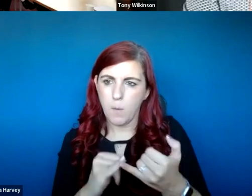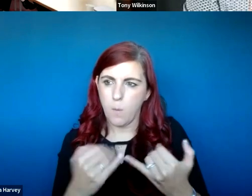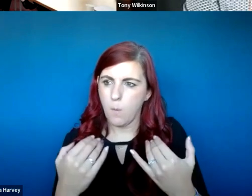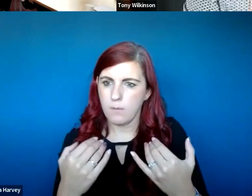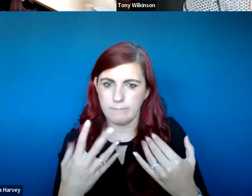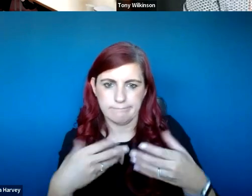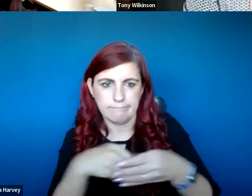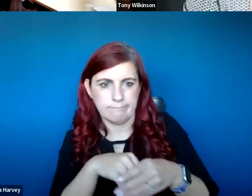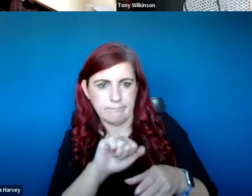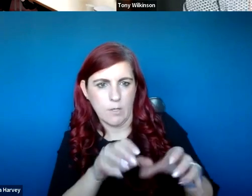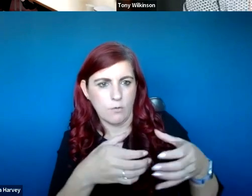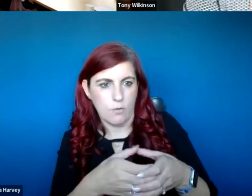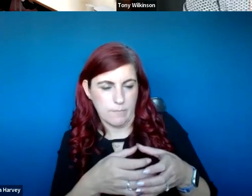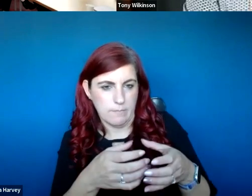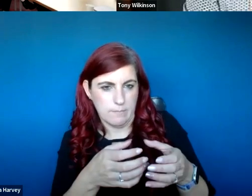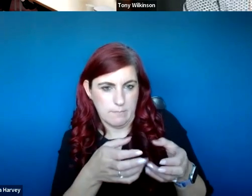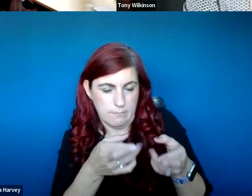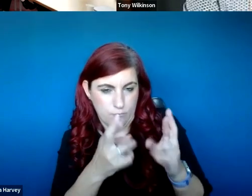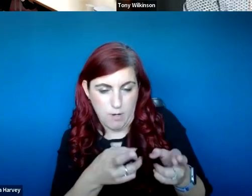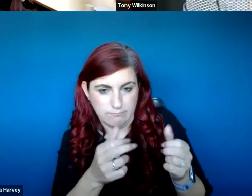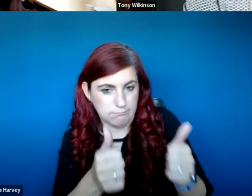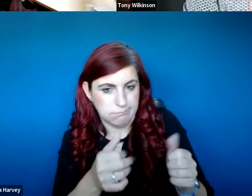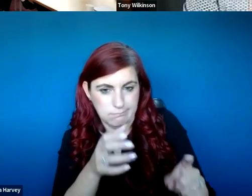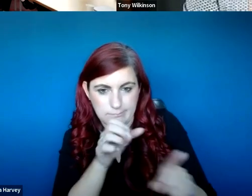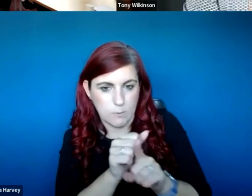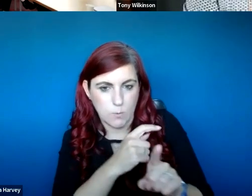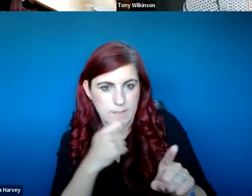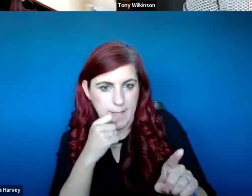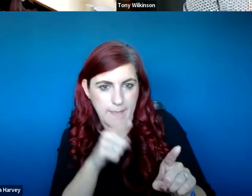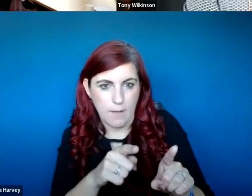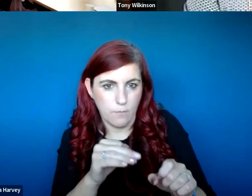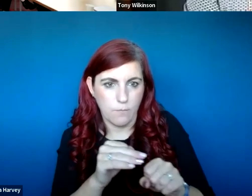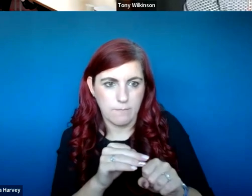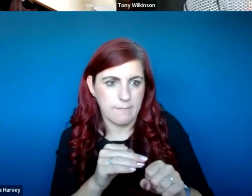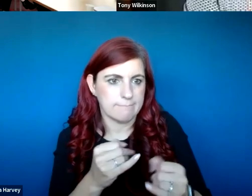group and it was a very apt observation really to say that for some people they